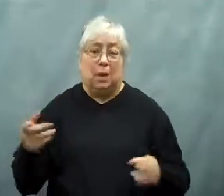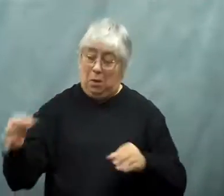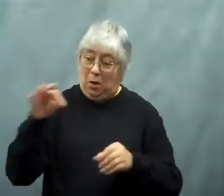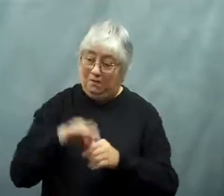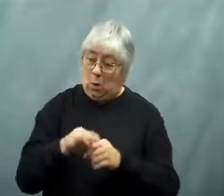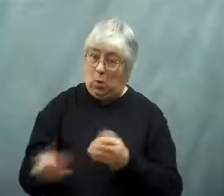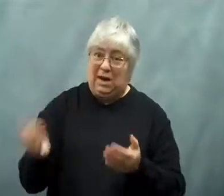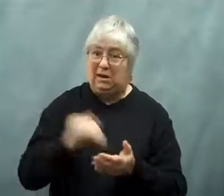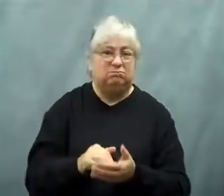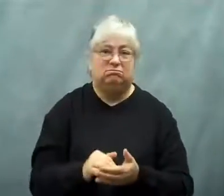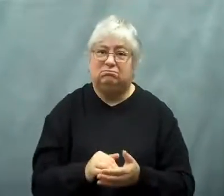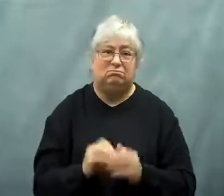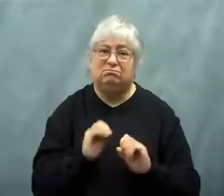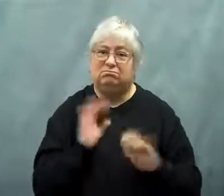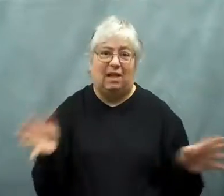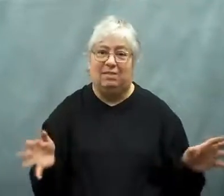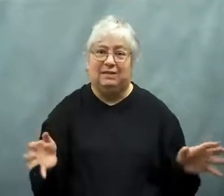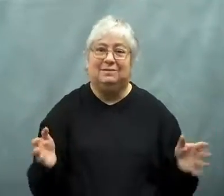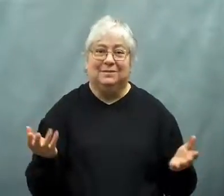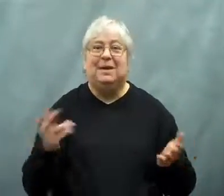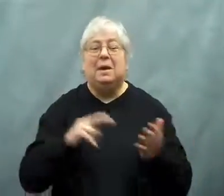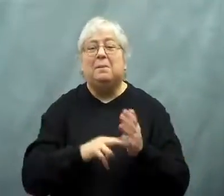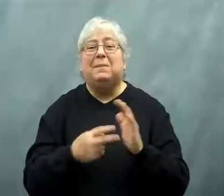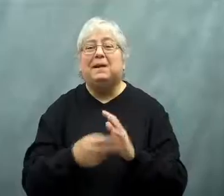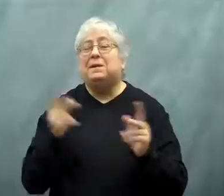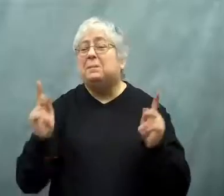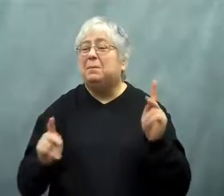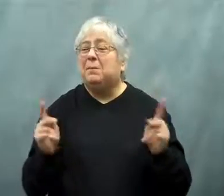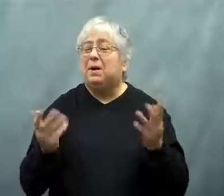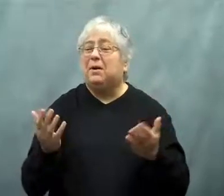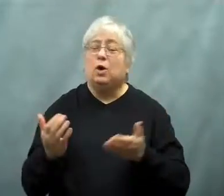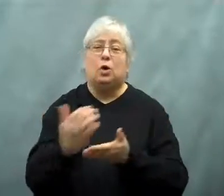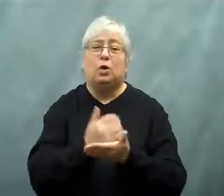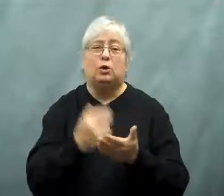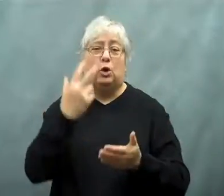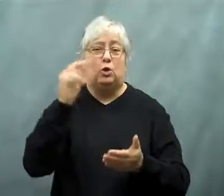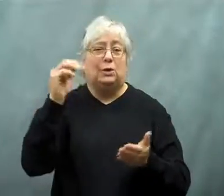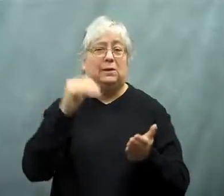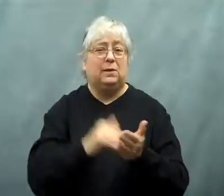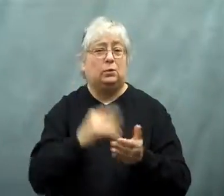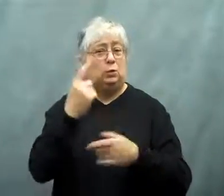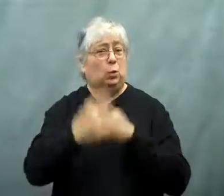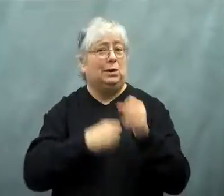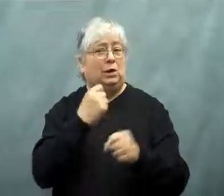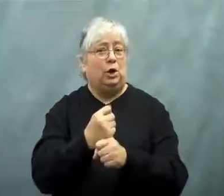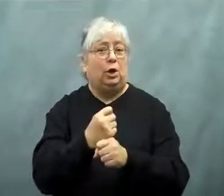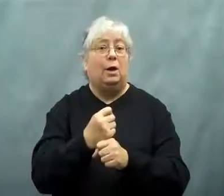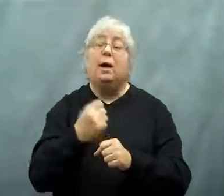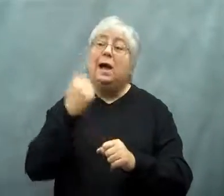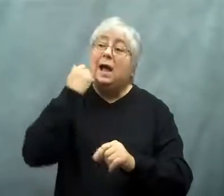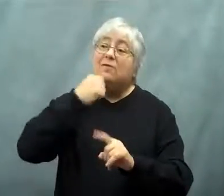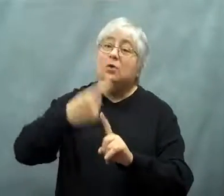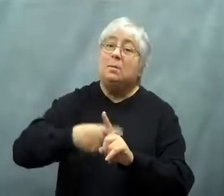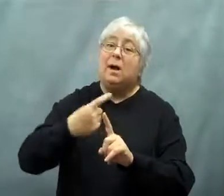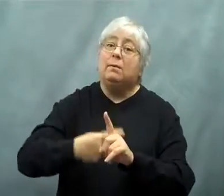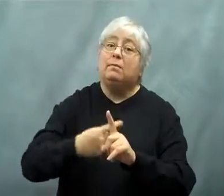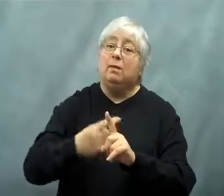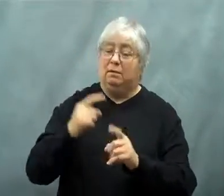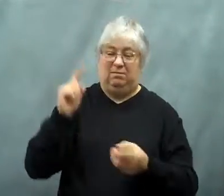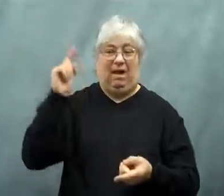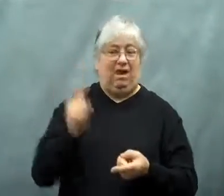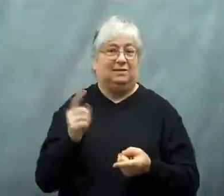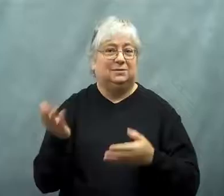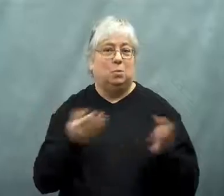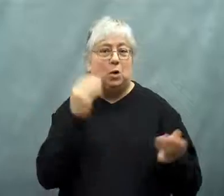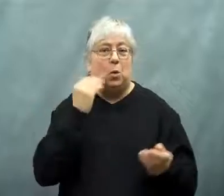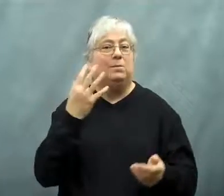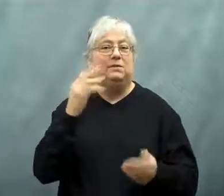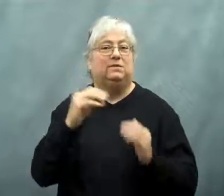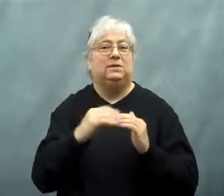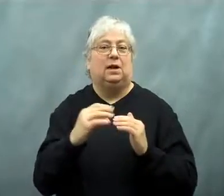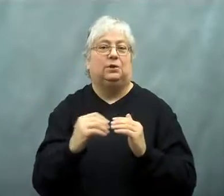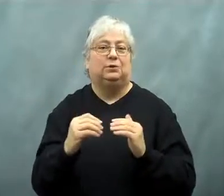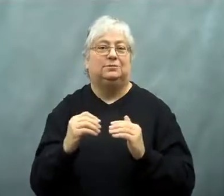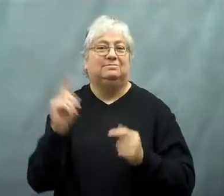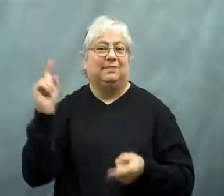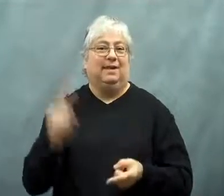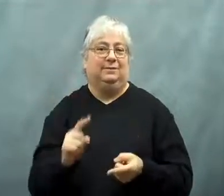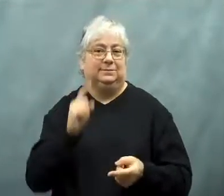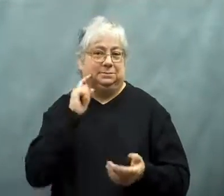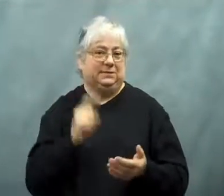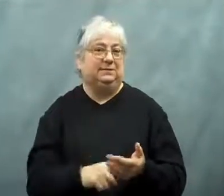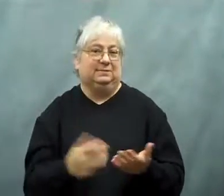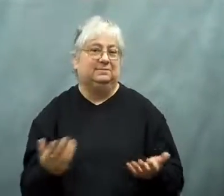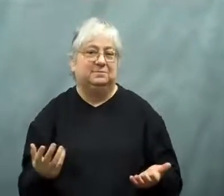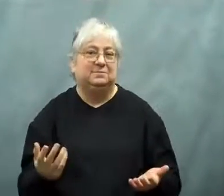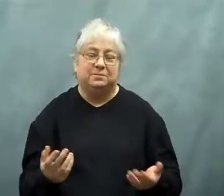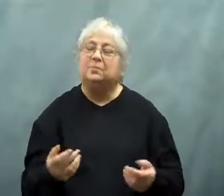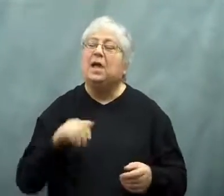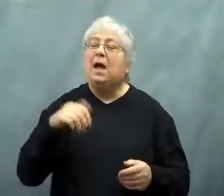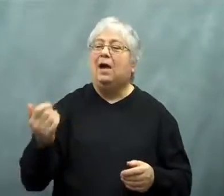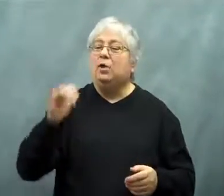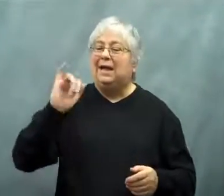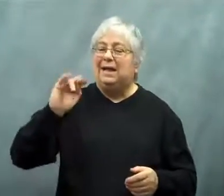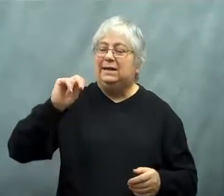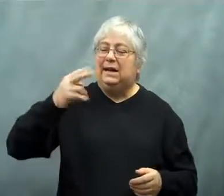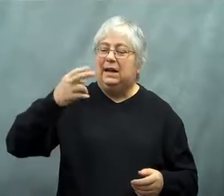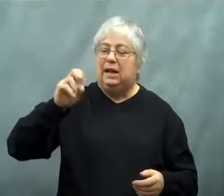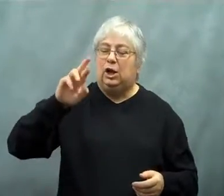It wasn't renewed. So someone earning $30,000 a year